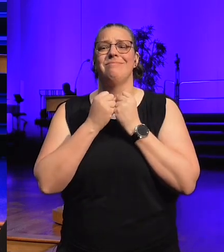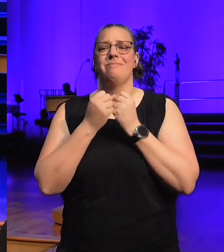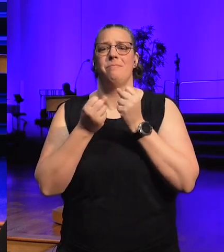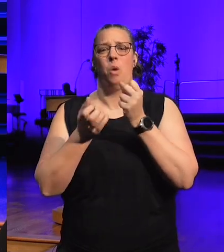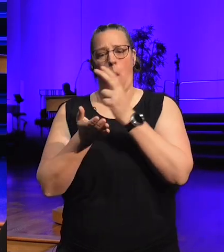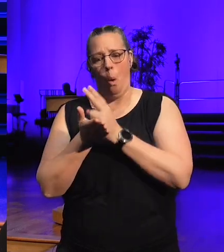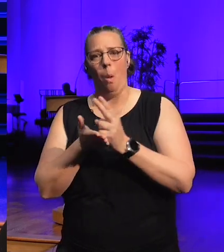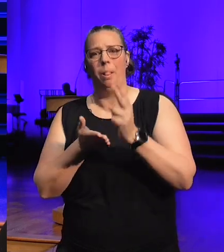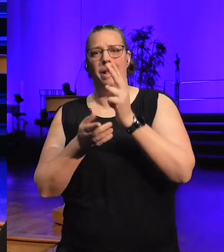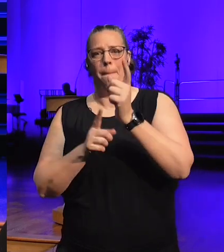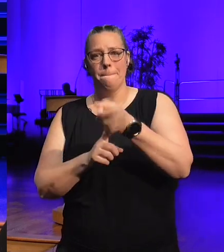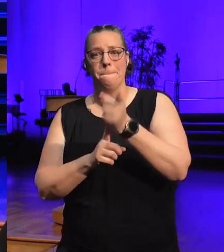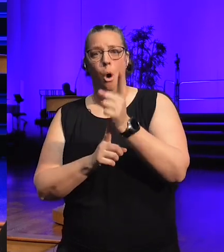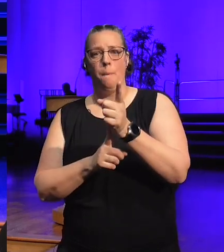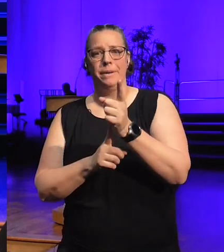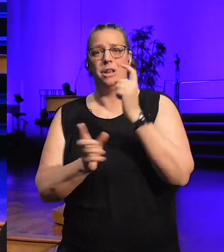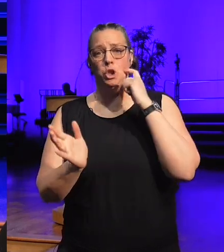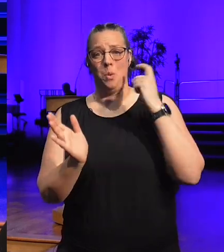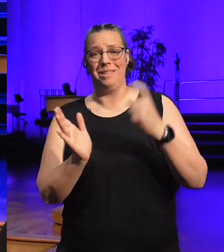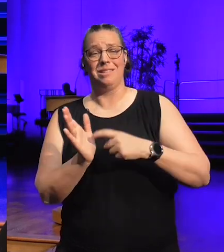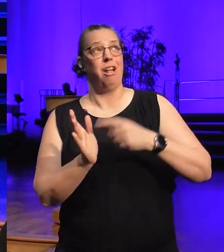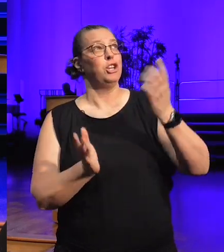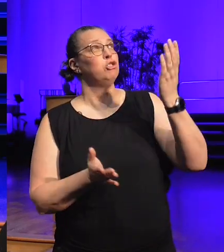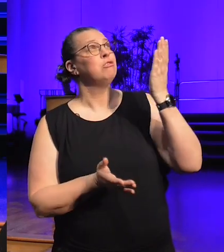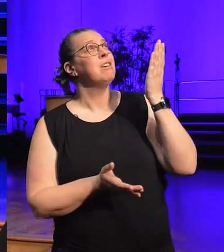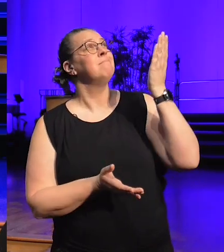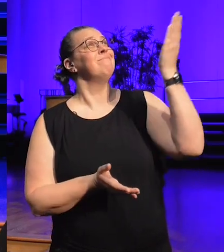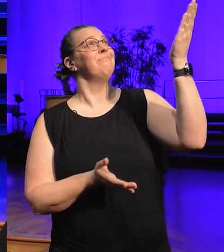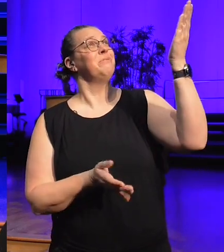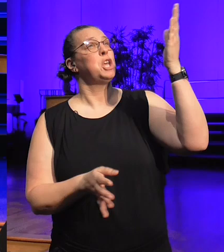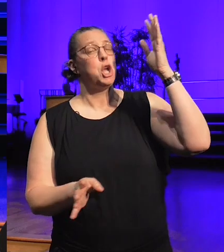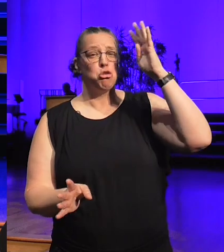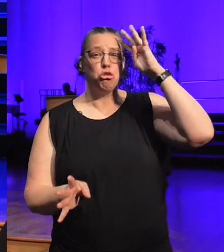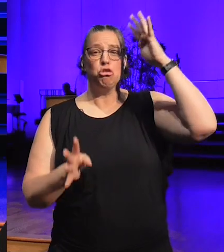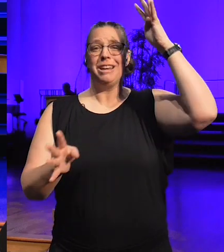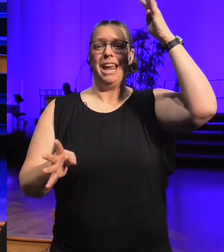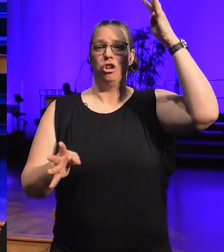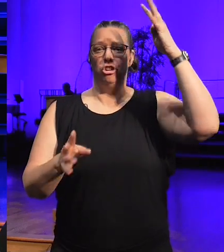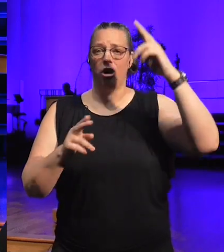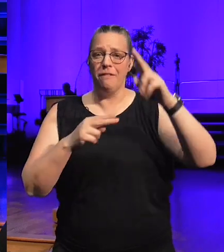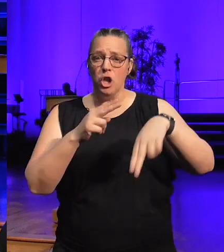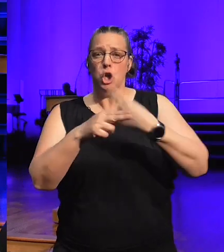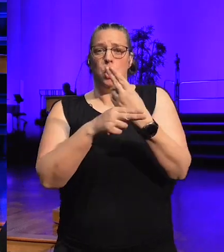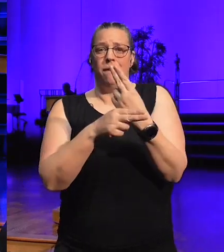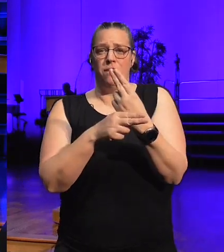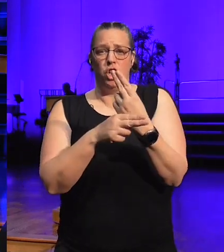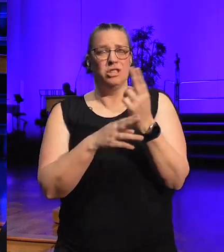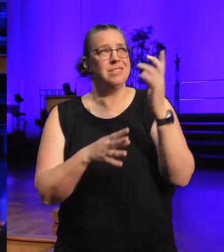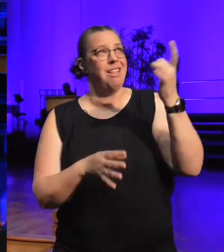to acknowledge the infinite the creator of this universe the light and life that has imbued itself